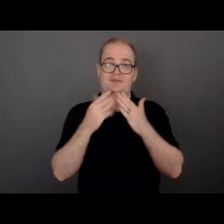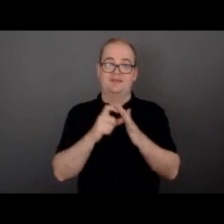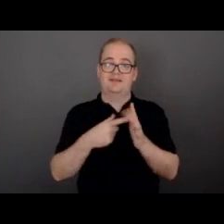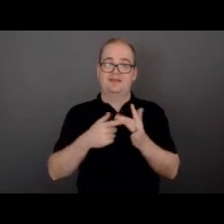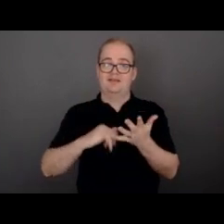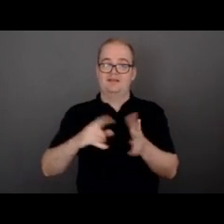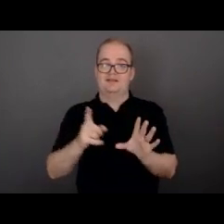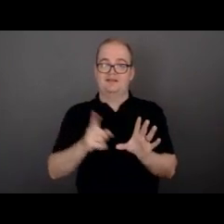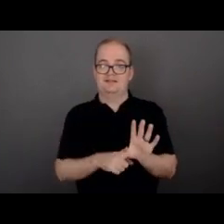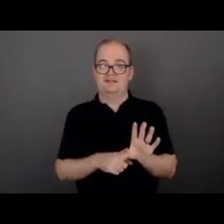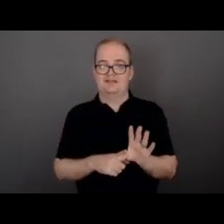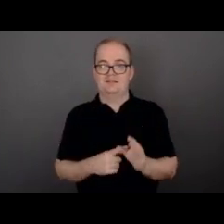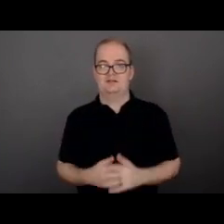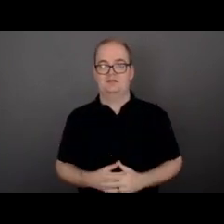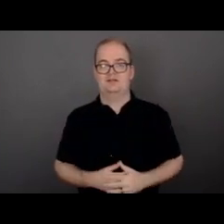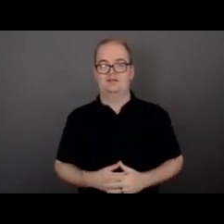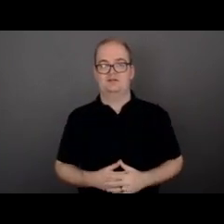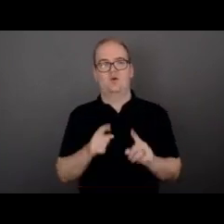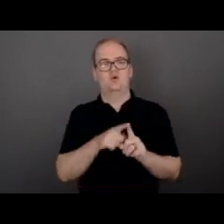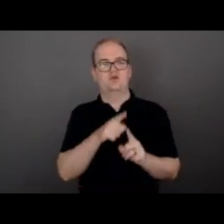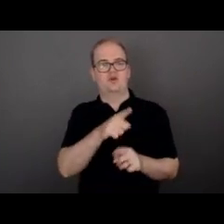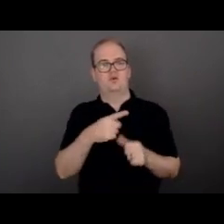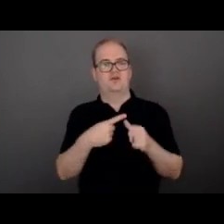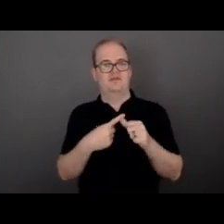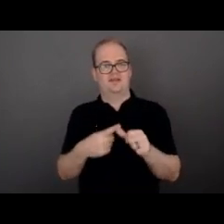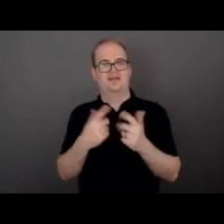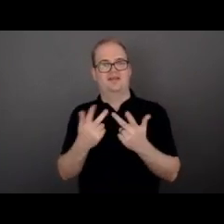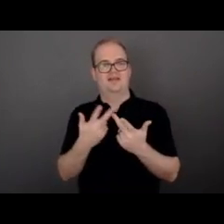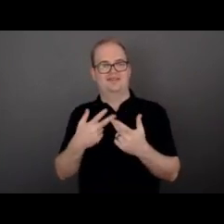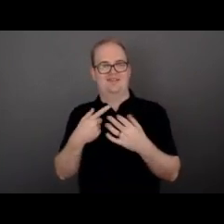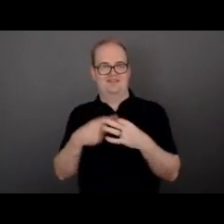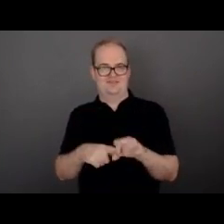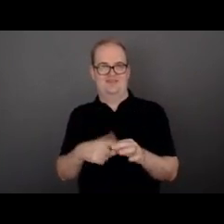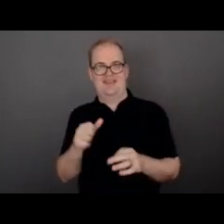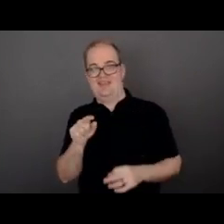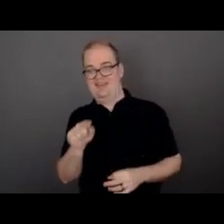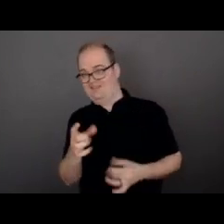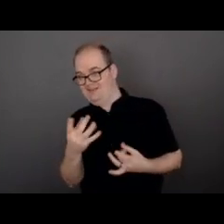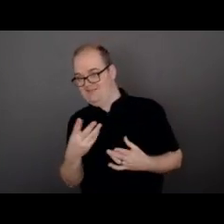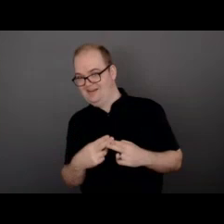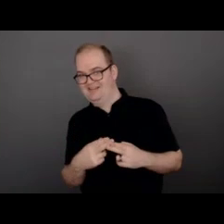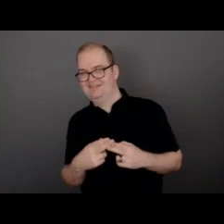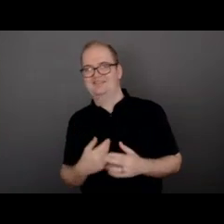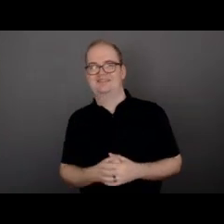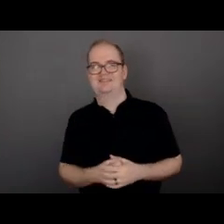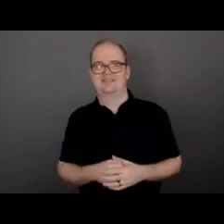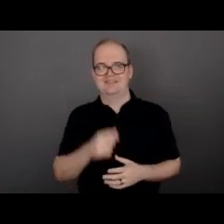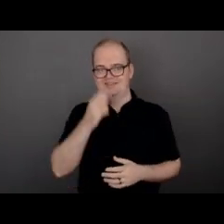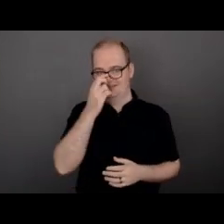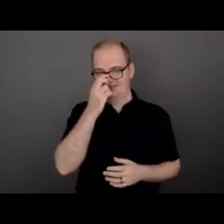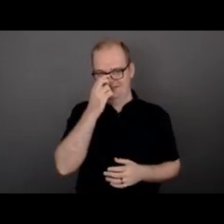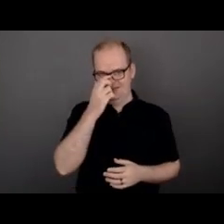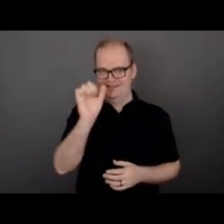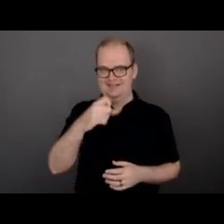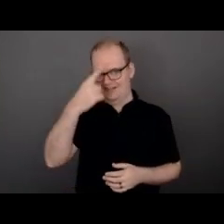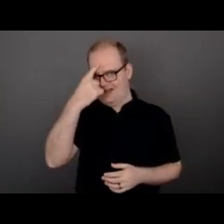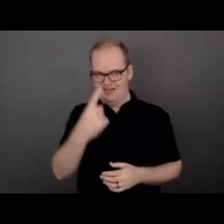And you have also answered another question that we had sitting there in that answer. It was like join the two.